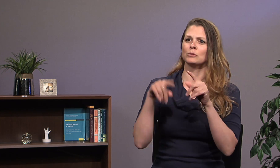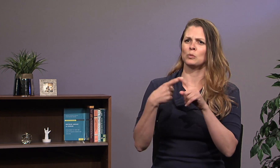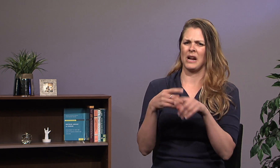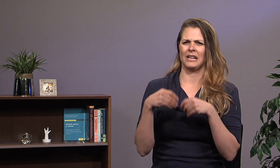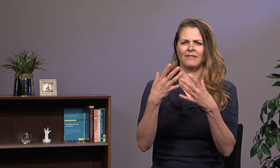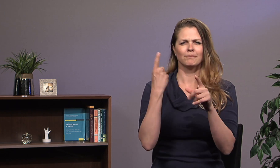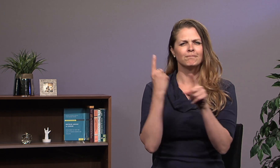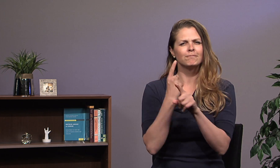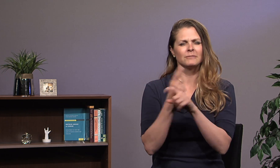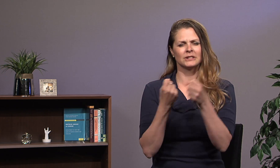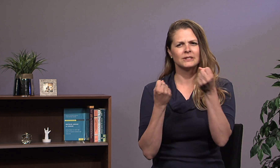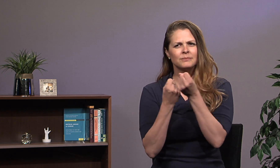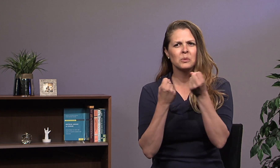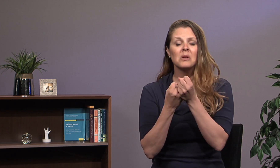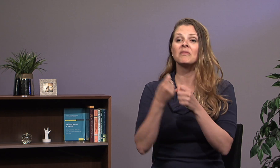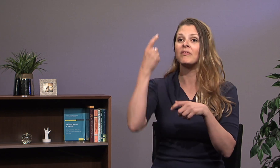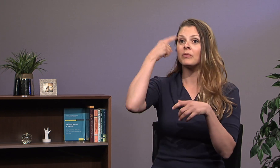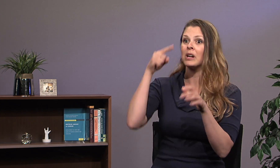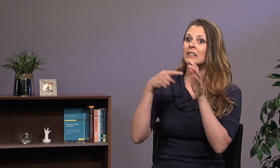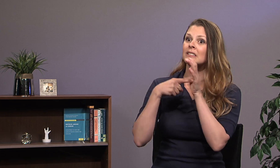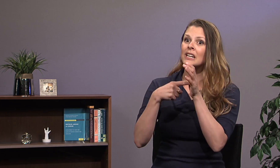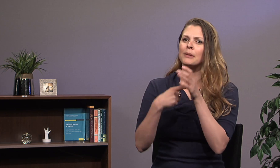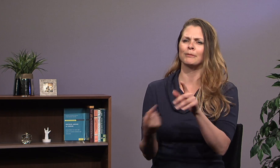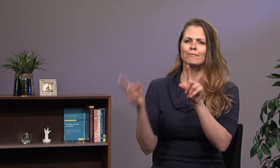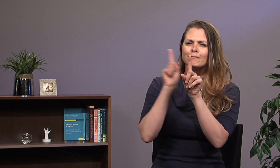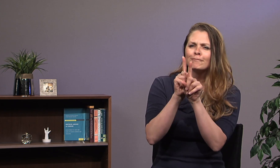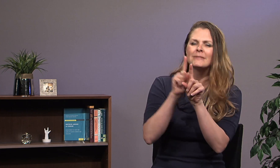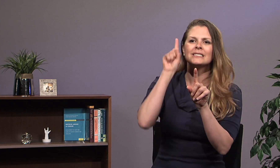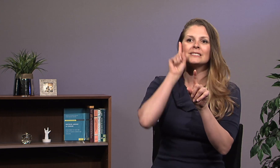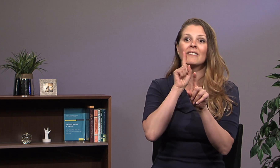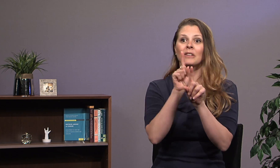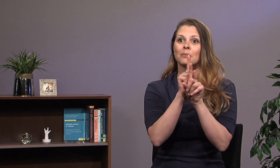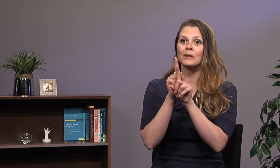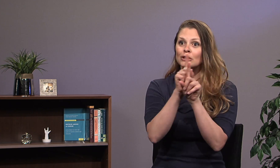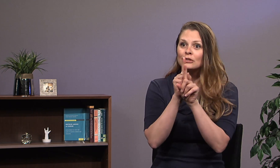when they are provided with appropriate supports, such as working with a Deaf mentor,